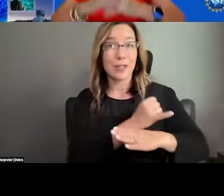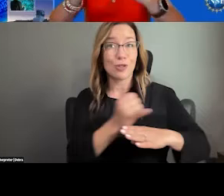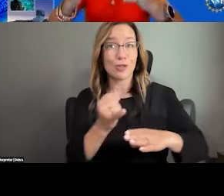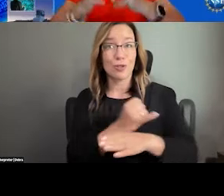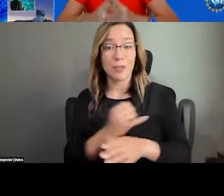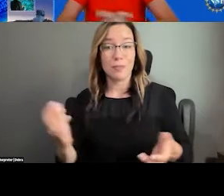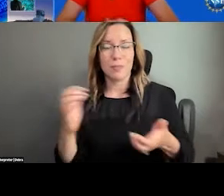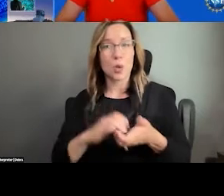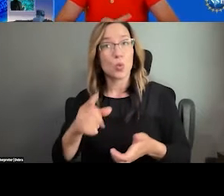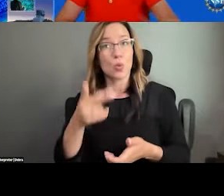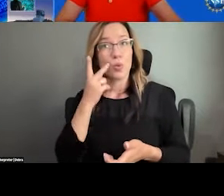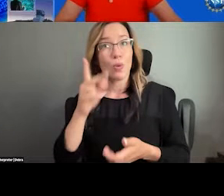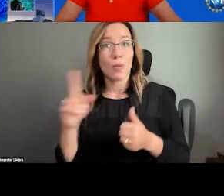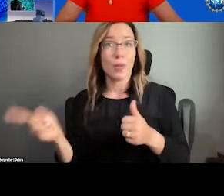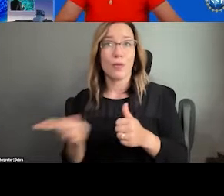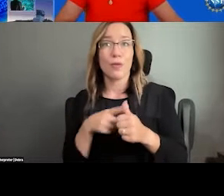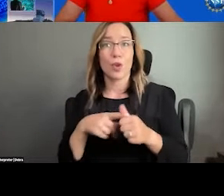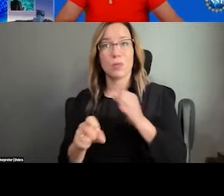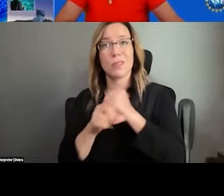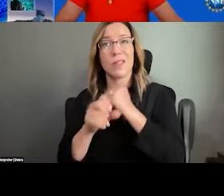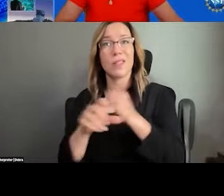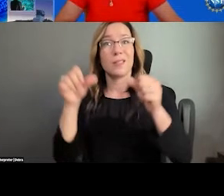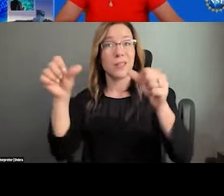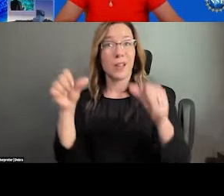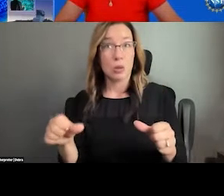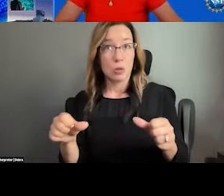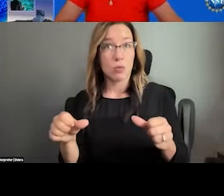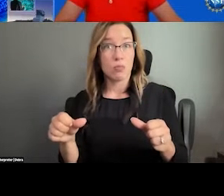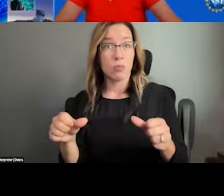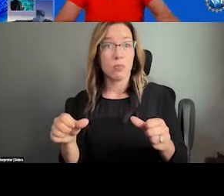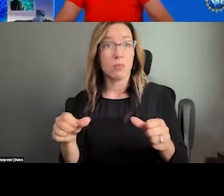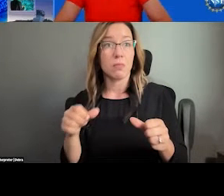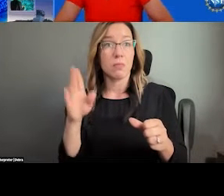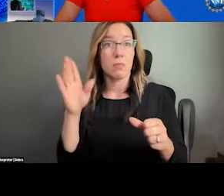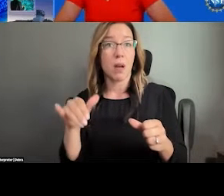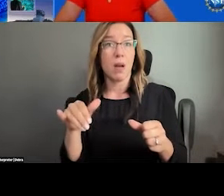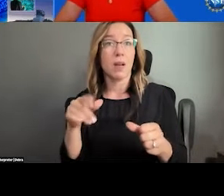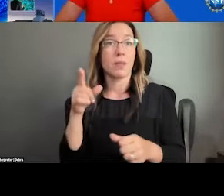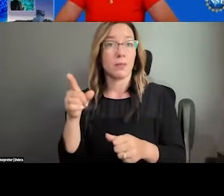the first solicitation issued by the TIP Directorate, The research innovation